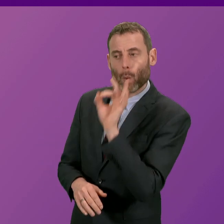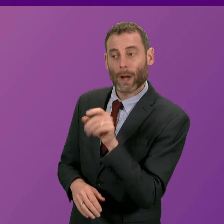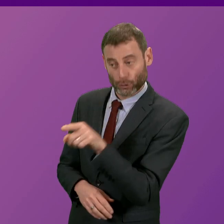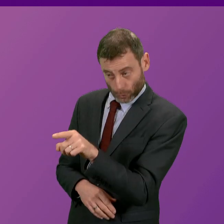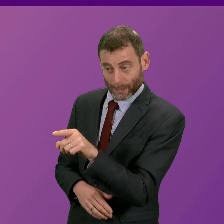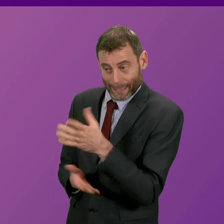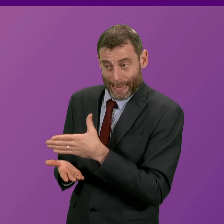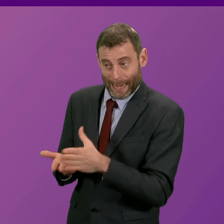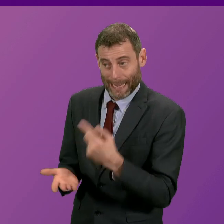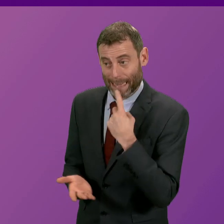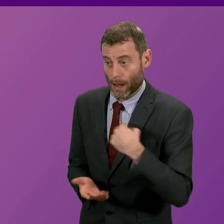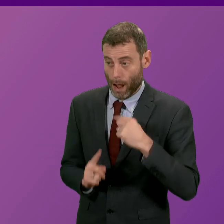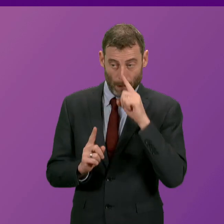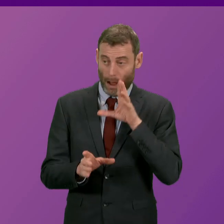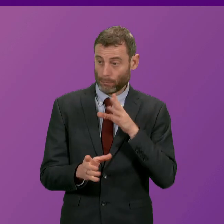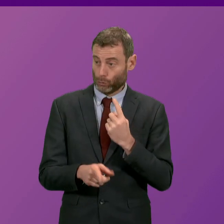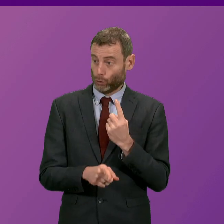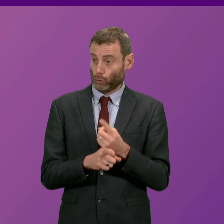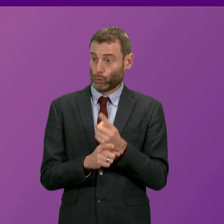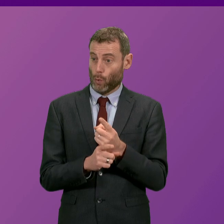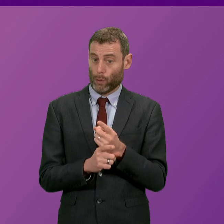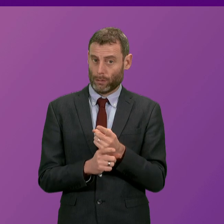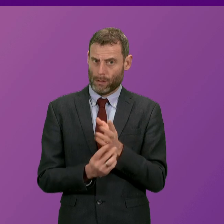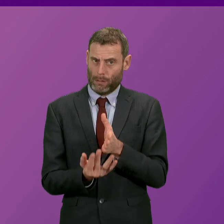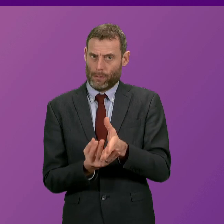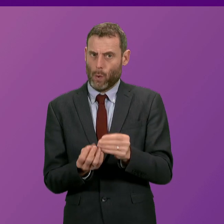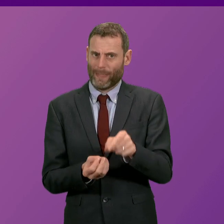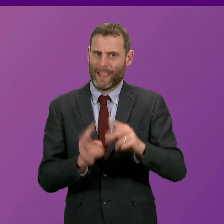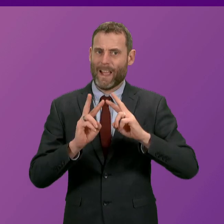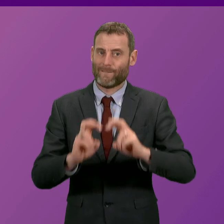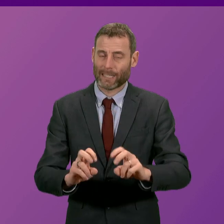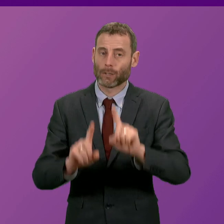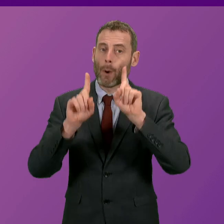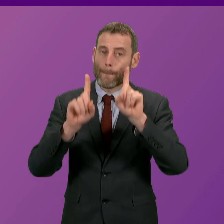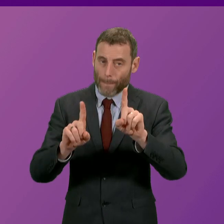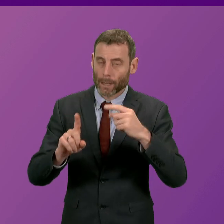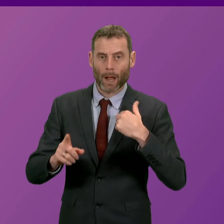investigation, I would be prepared to meet Mrs Wilson and her family to hear of their anguish.